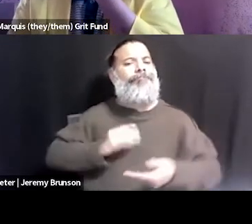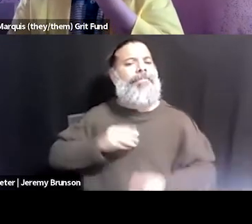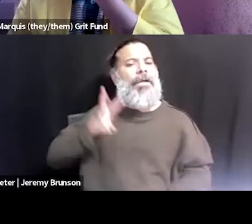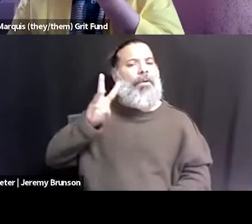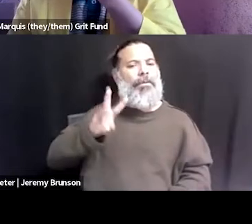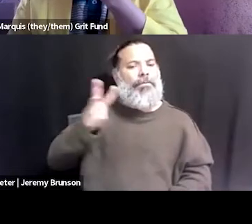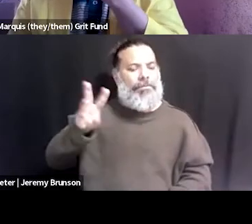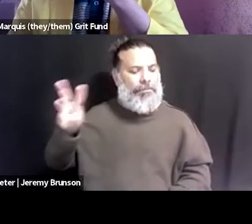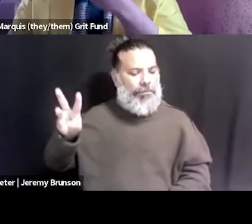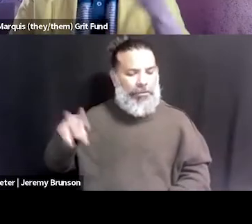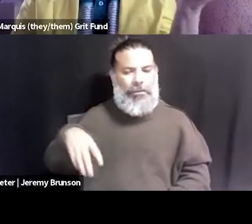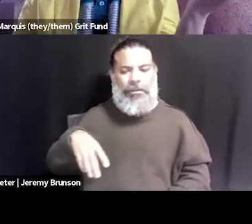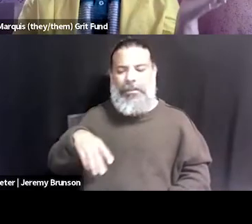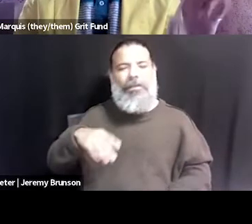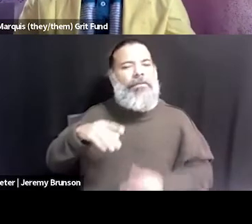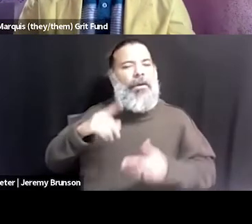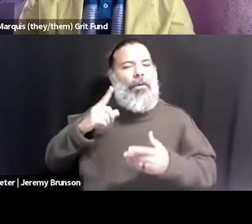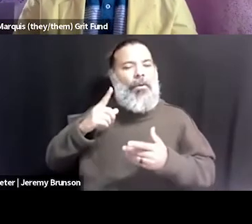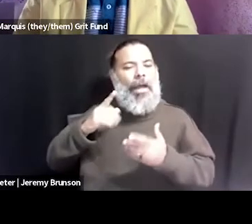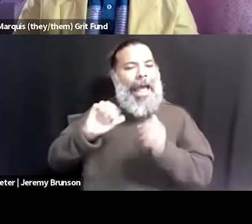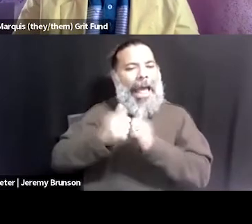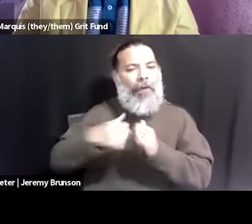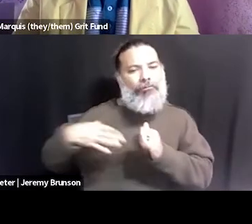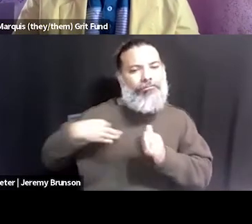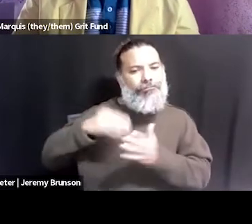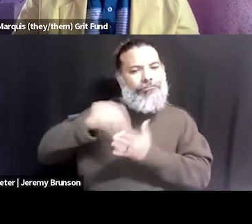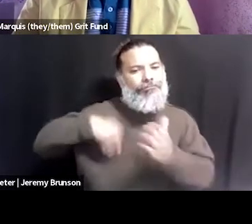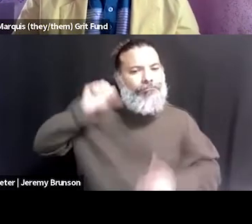So the logistics of how to apply.